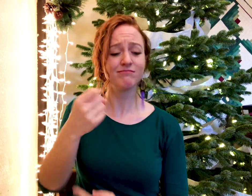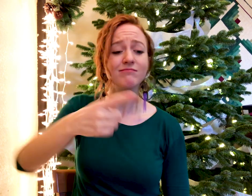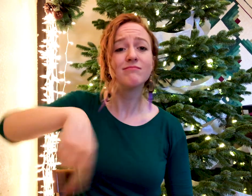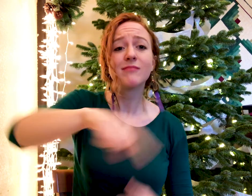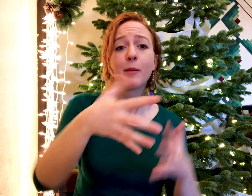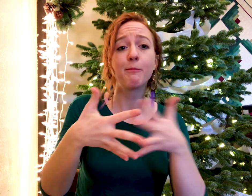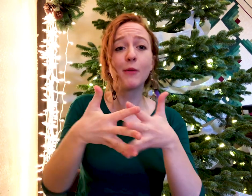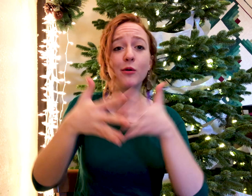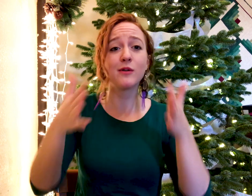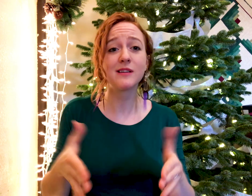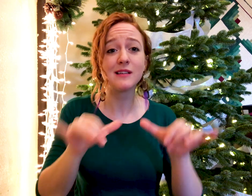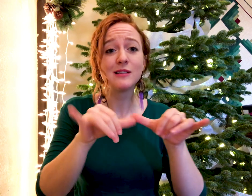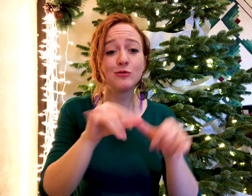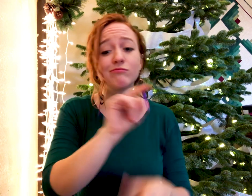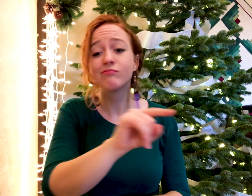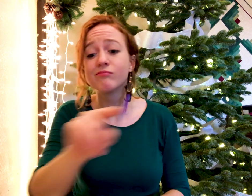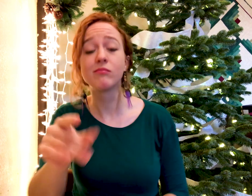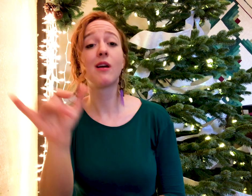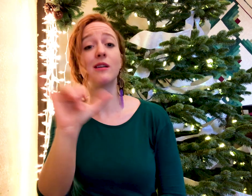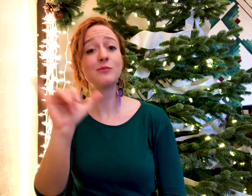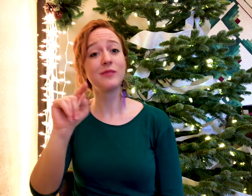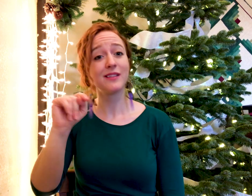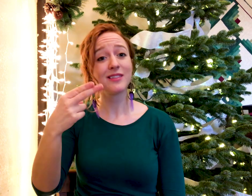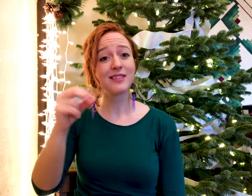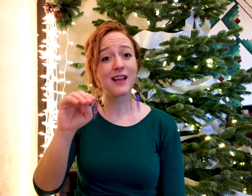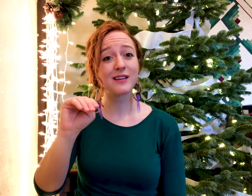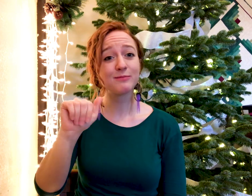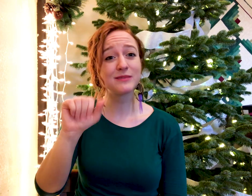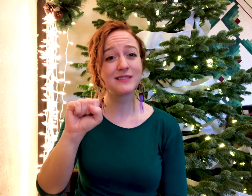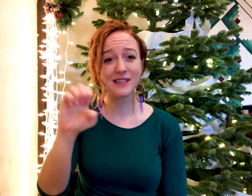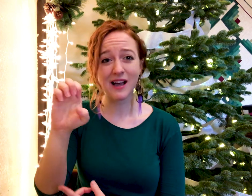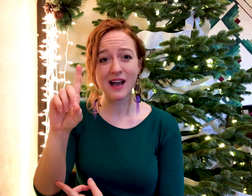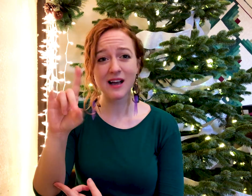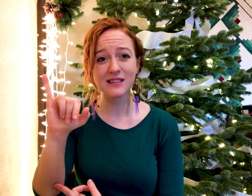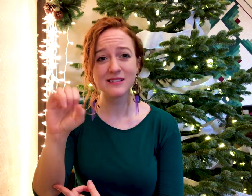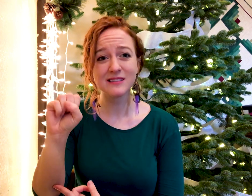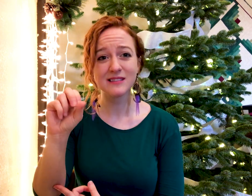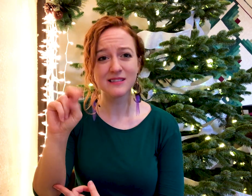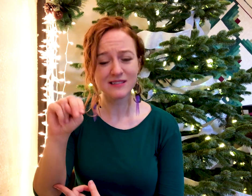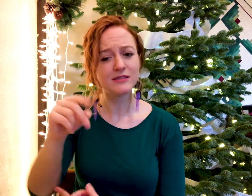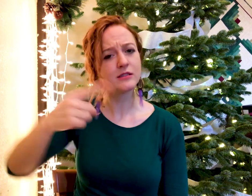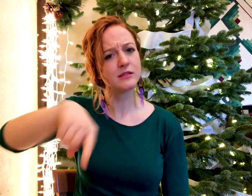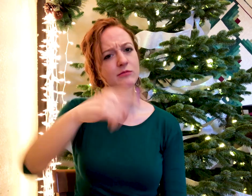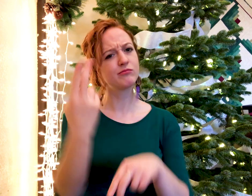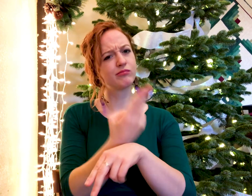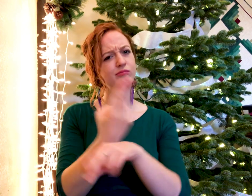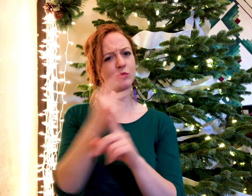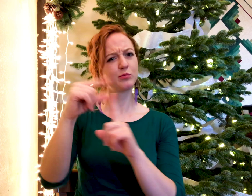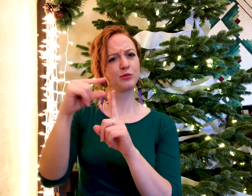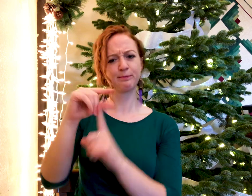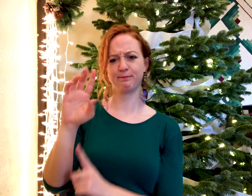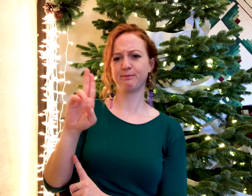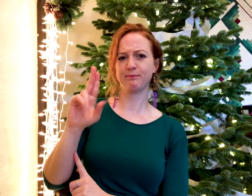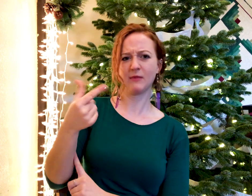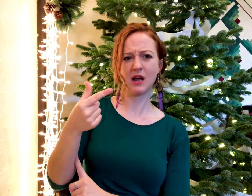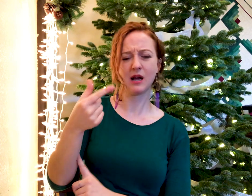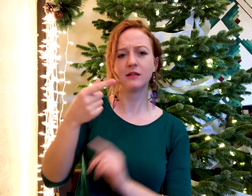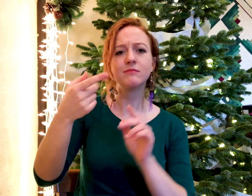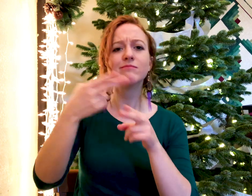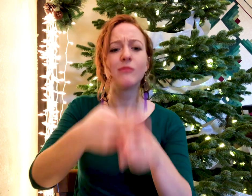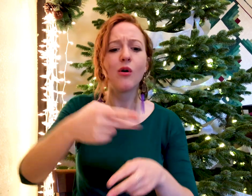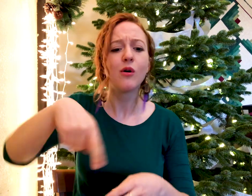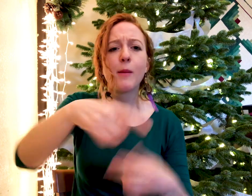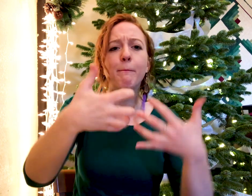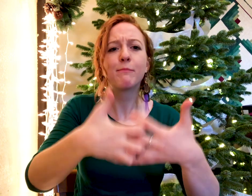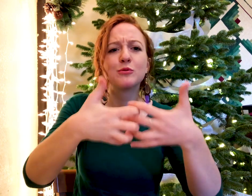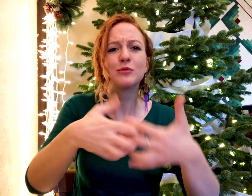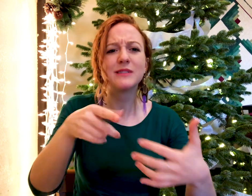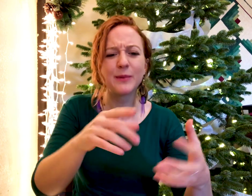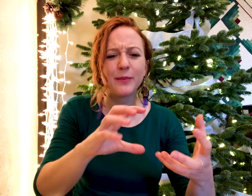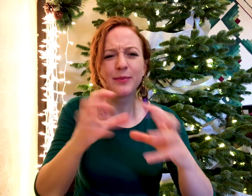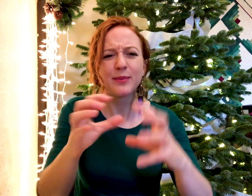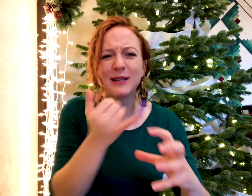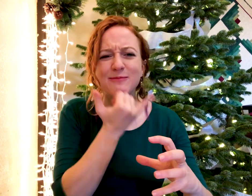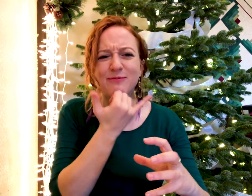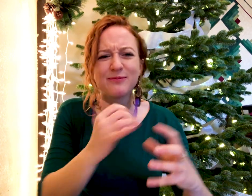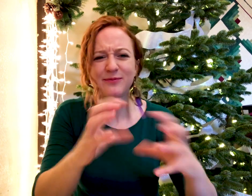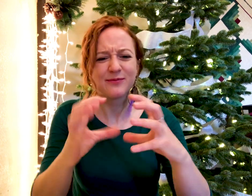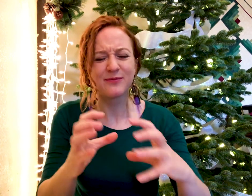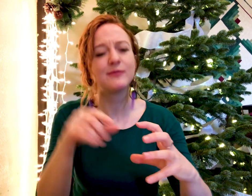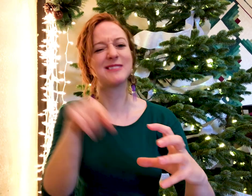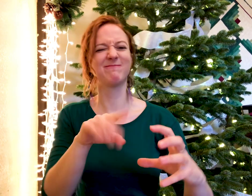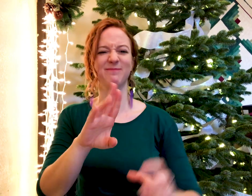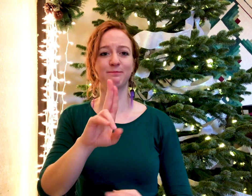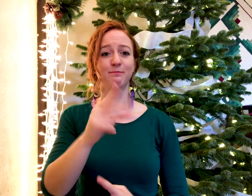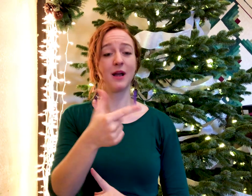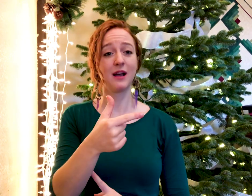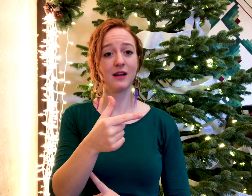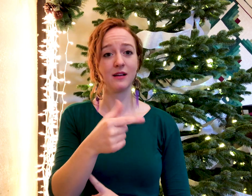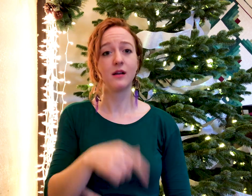American engineers, including Thomas Edison, have been calling small flaws in machines “bugs.”